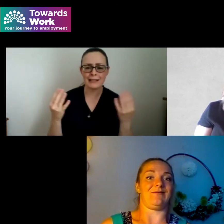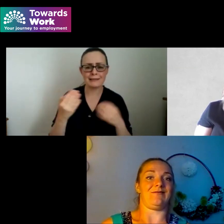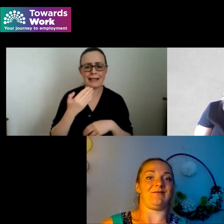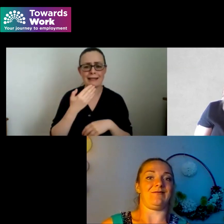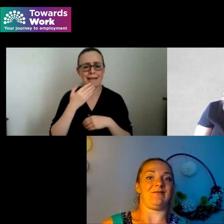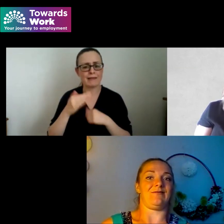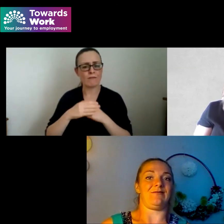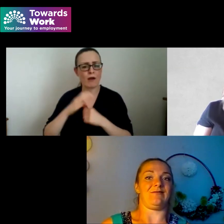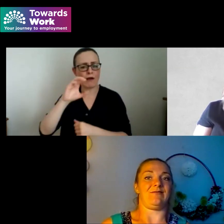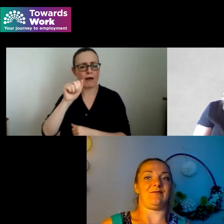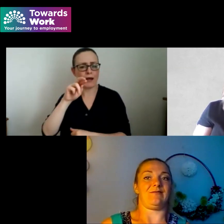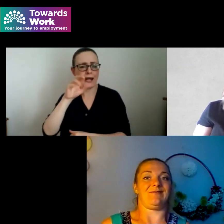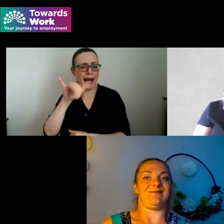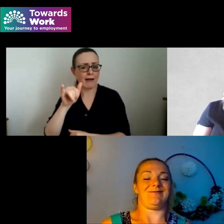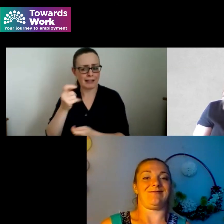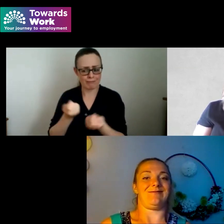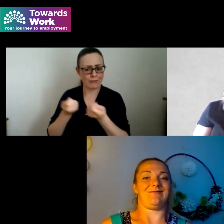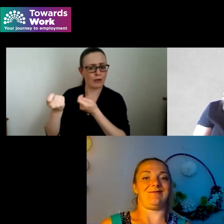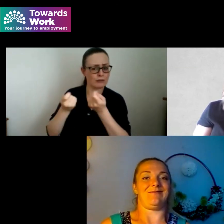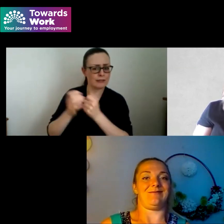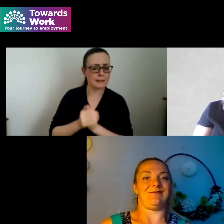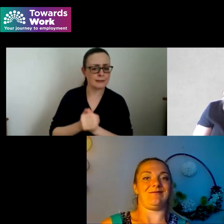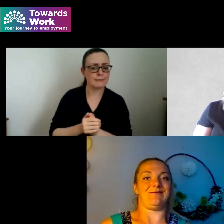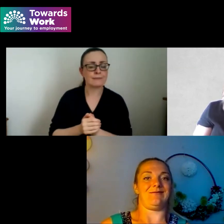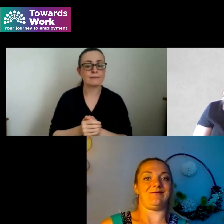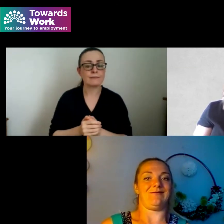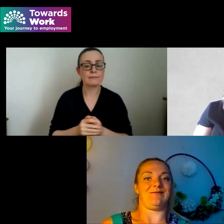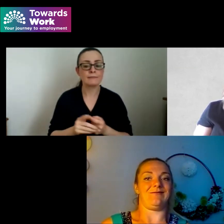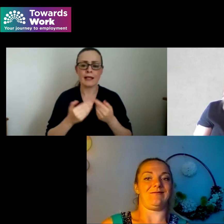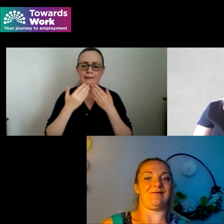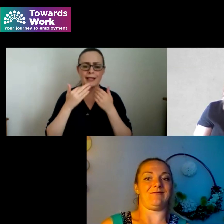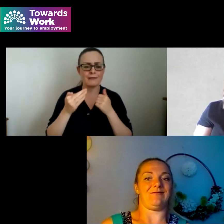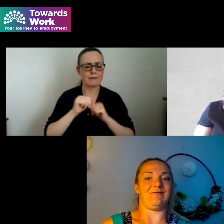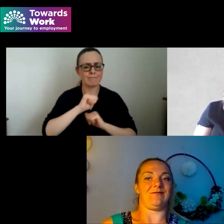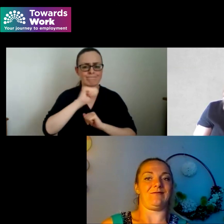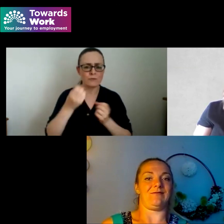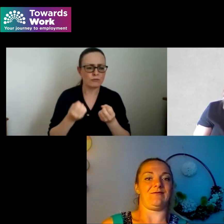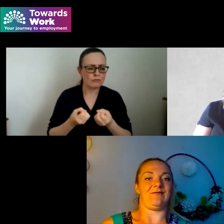just the insights on the stories that have been shared and so inspiring and I just I appreciate